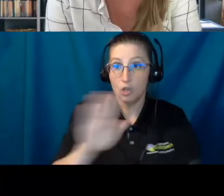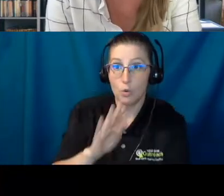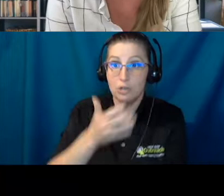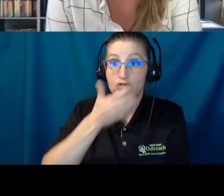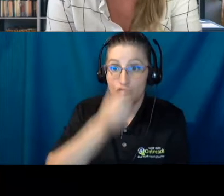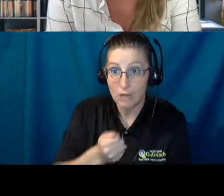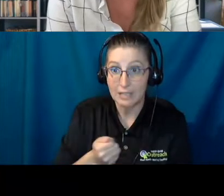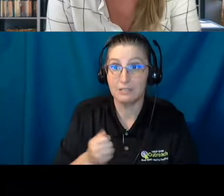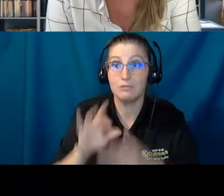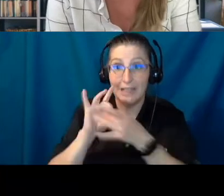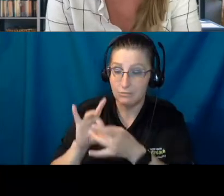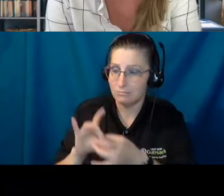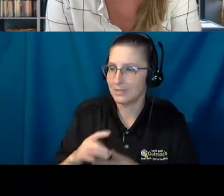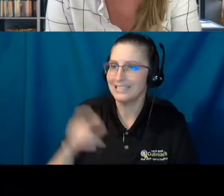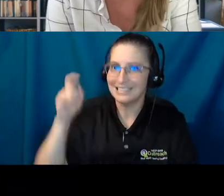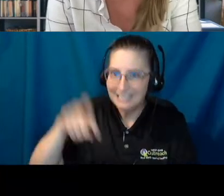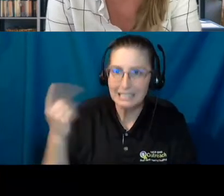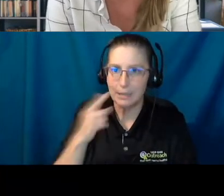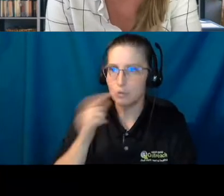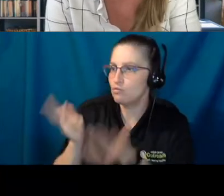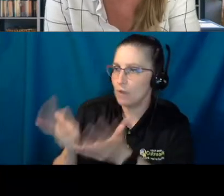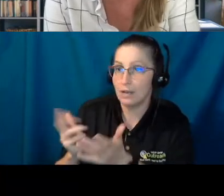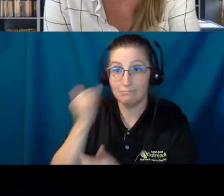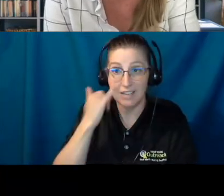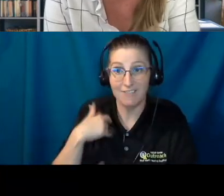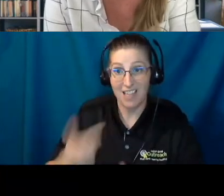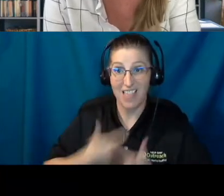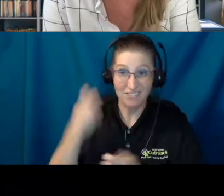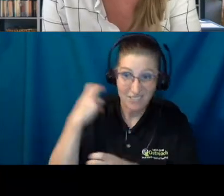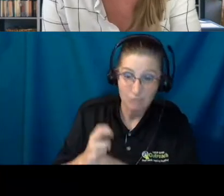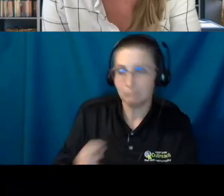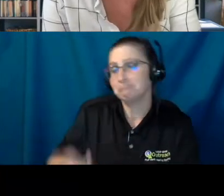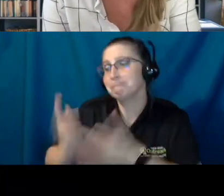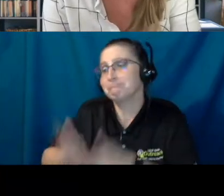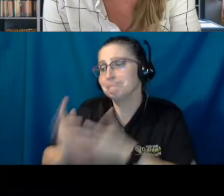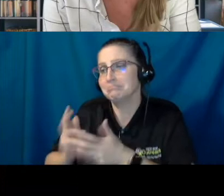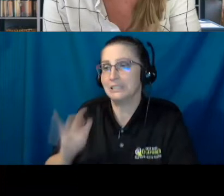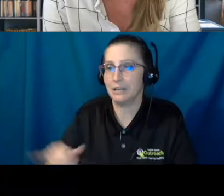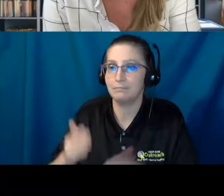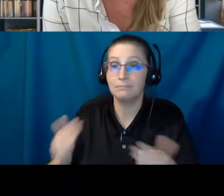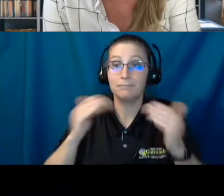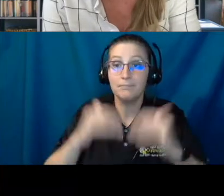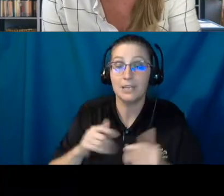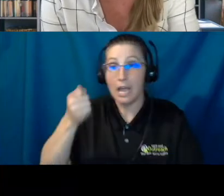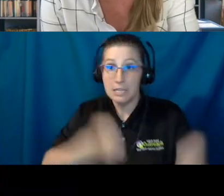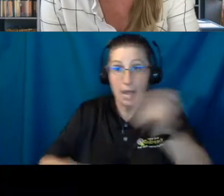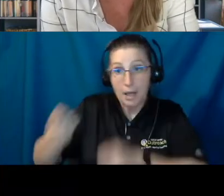is that you have someone to talk to when life gets hard as it does. Double dutch jump roping.